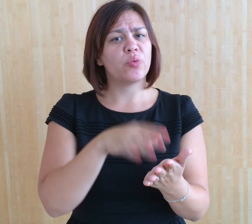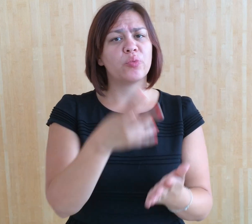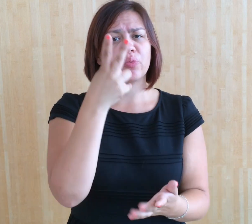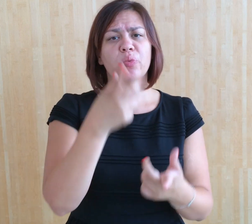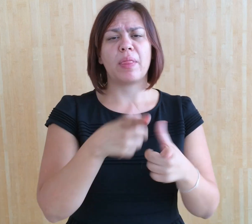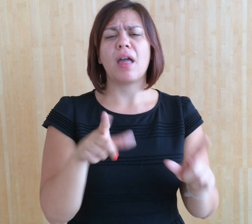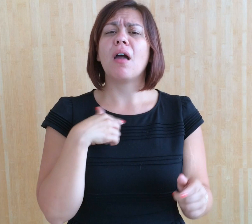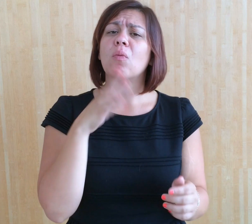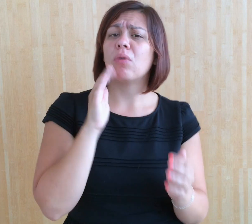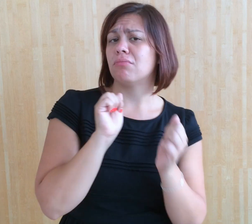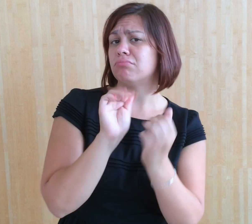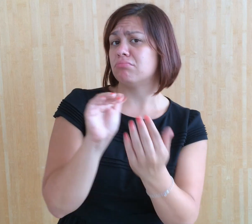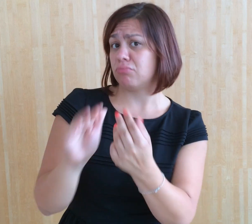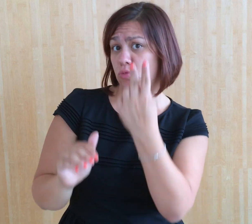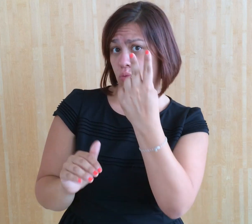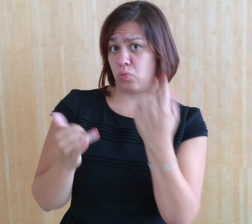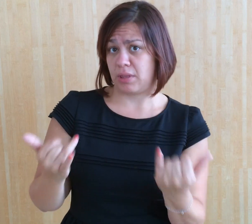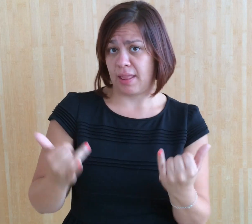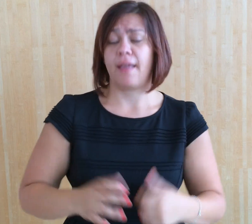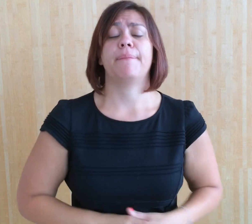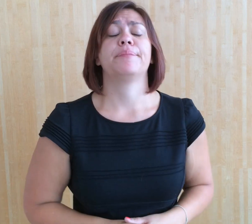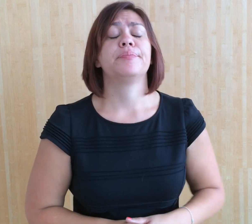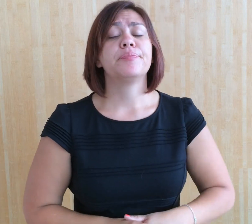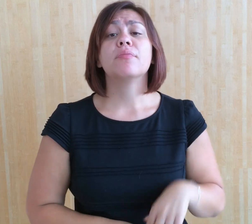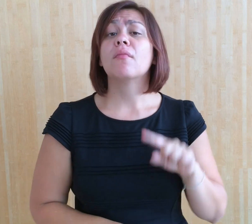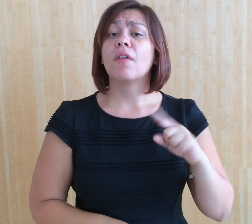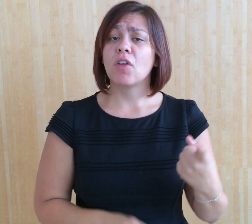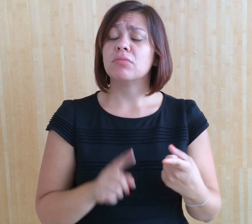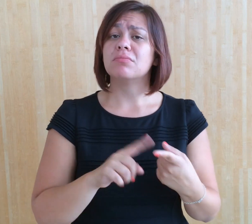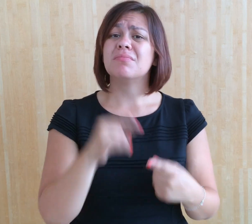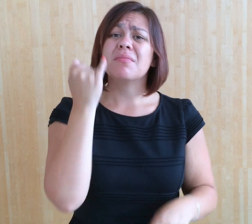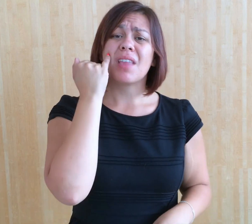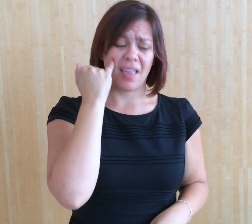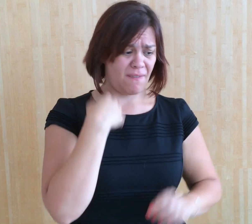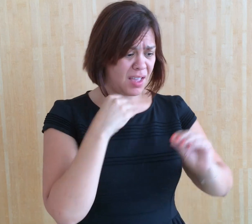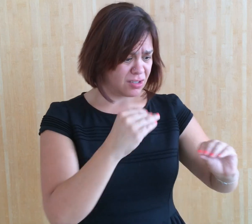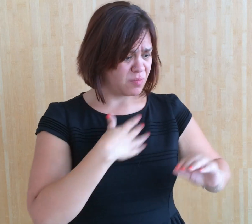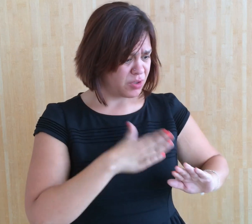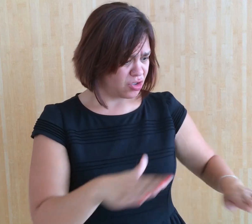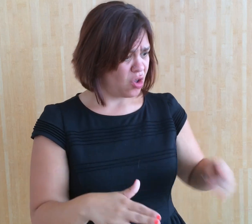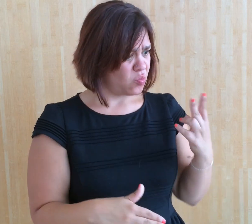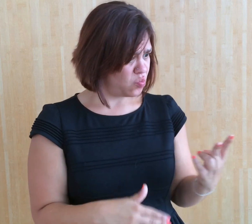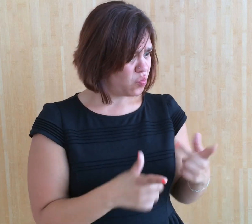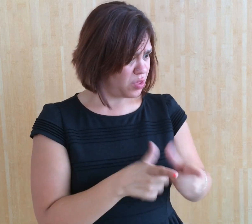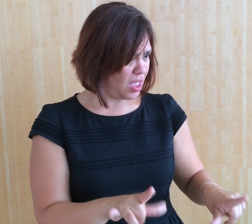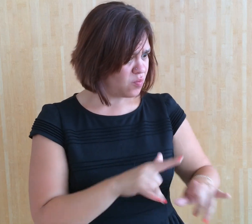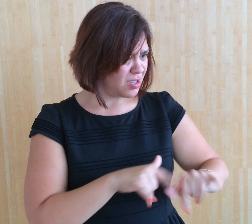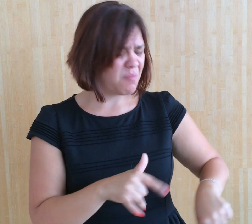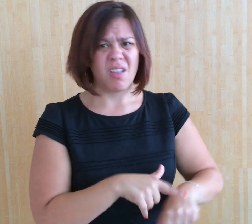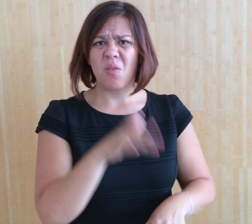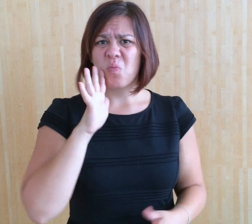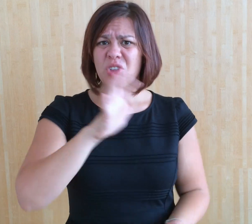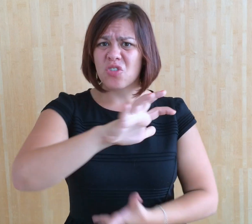I will be discussing two common myths today. Myth #1- If I teach my child spoken and signed language they will become confused.